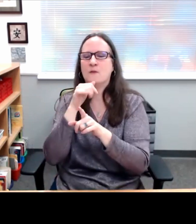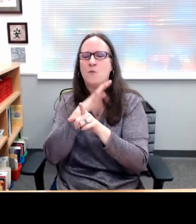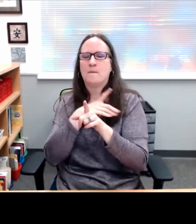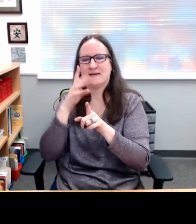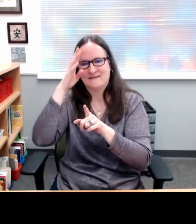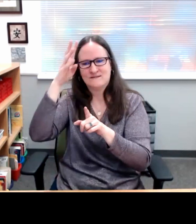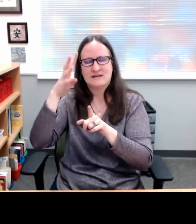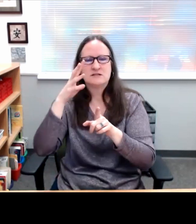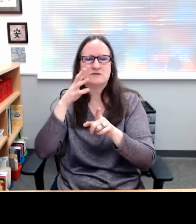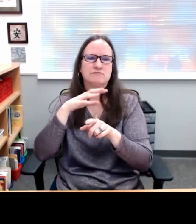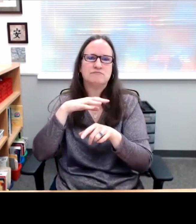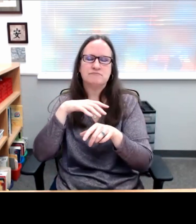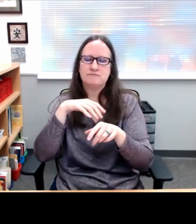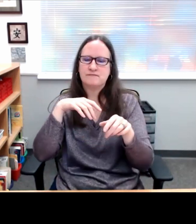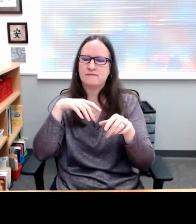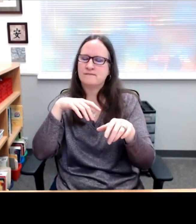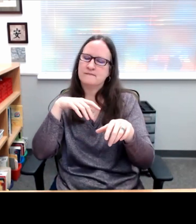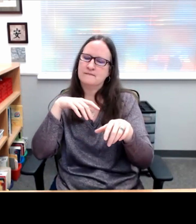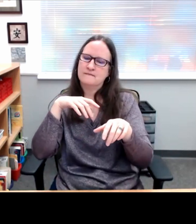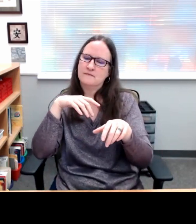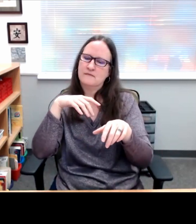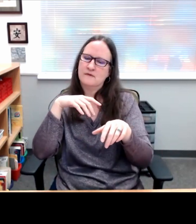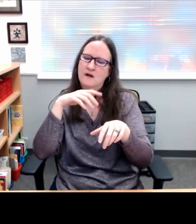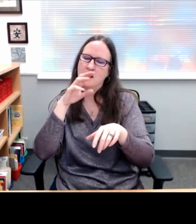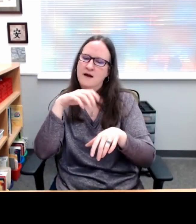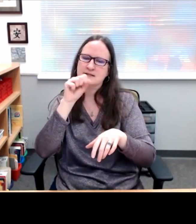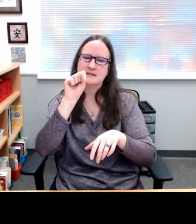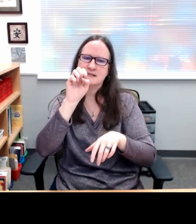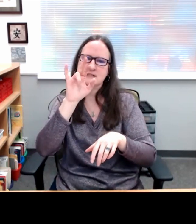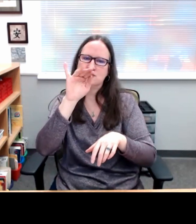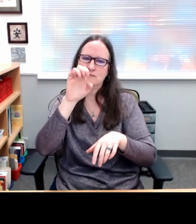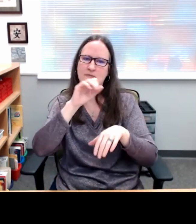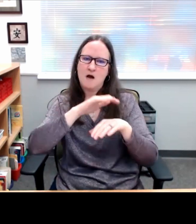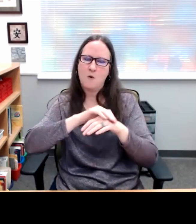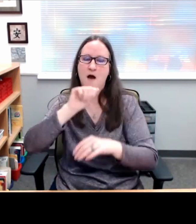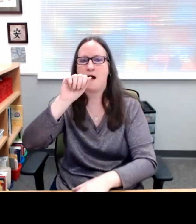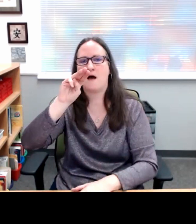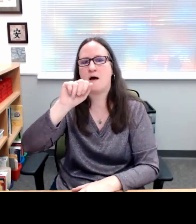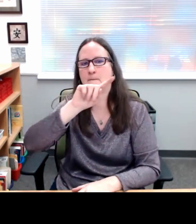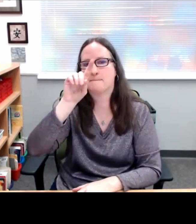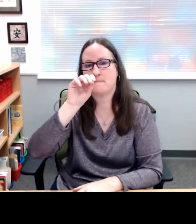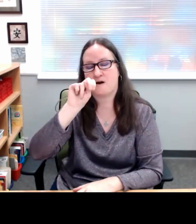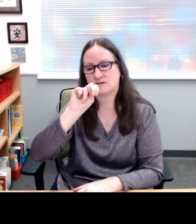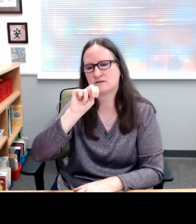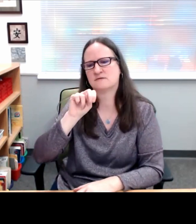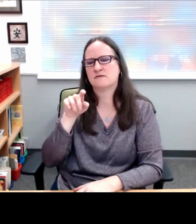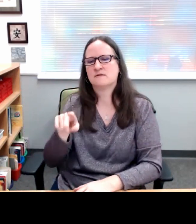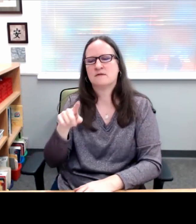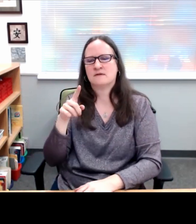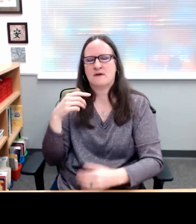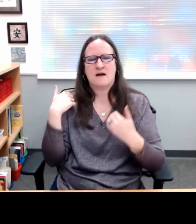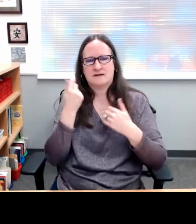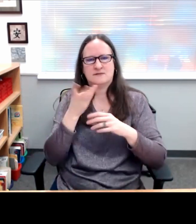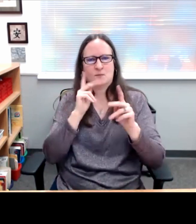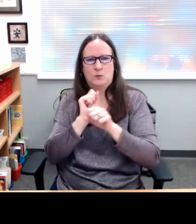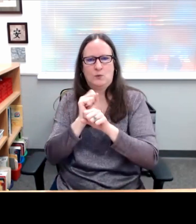Yeah, Holcomb is the last name. And she came up with a series on Amazon